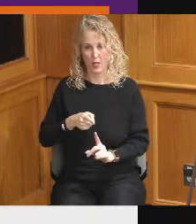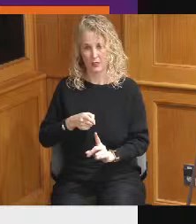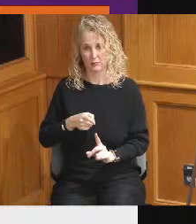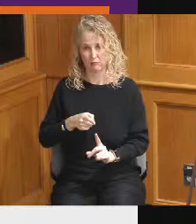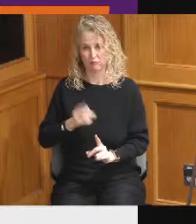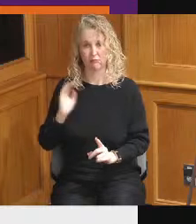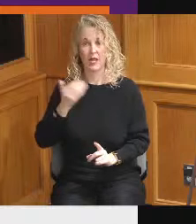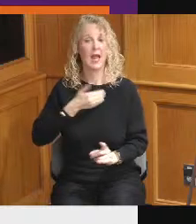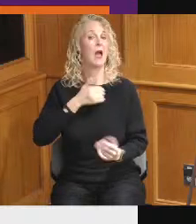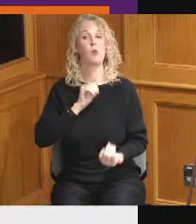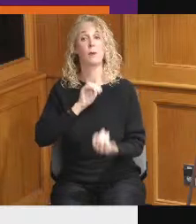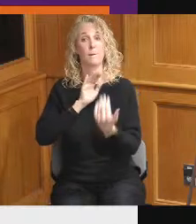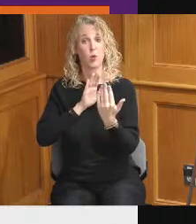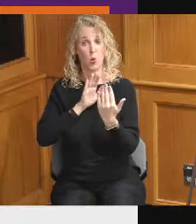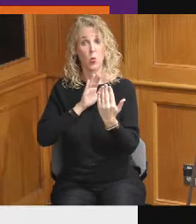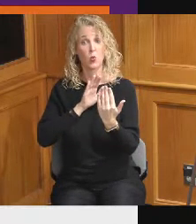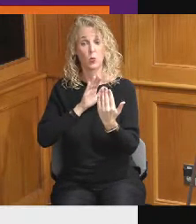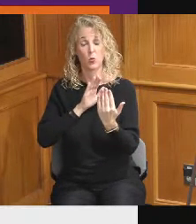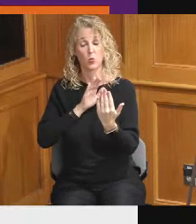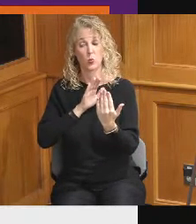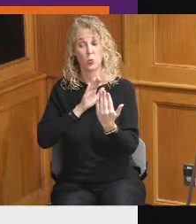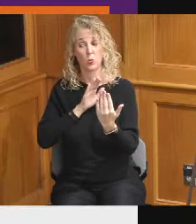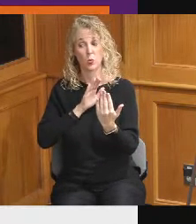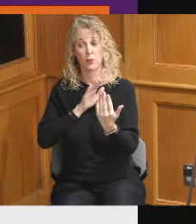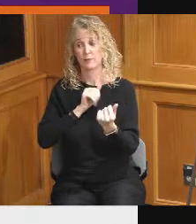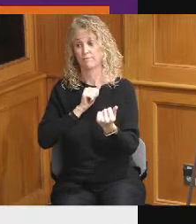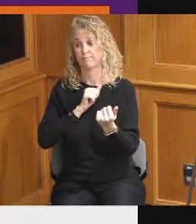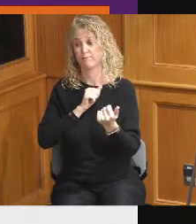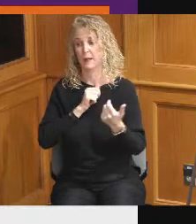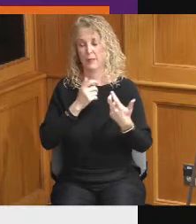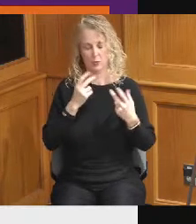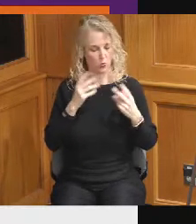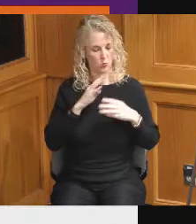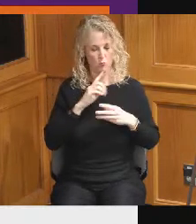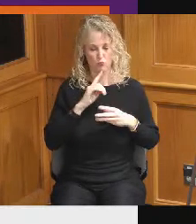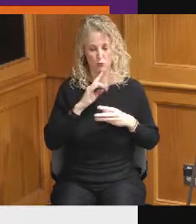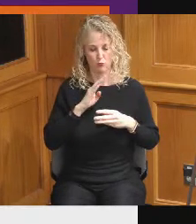this and there's been sort of in in phases we focused on immediate production right away to